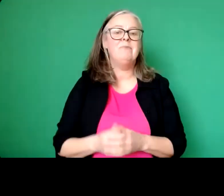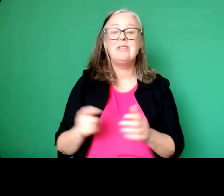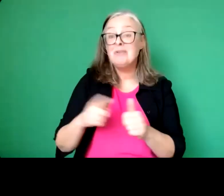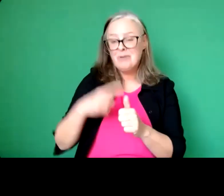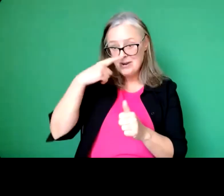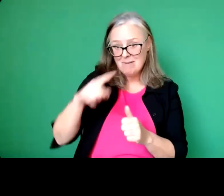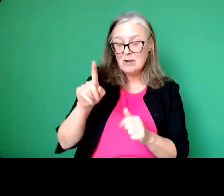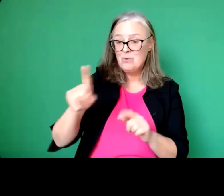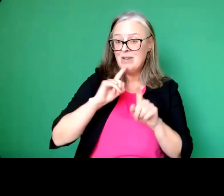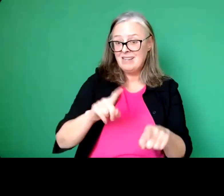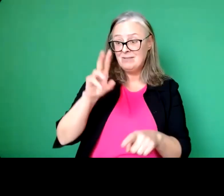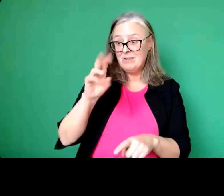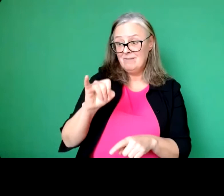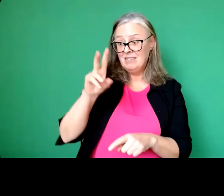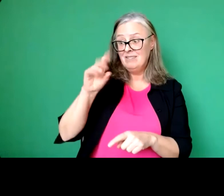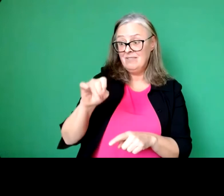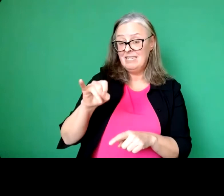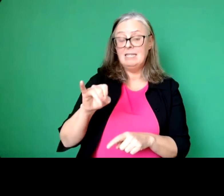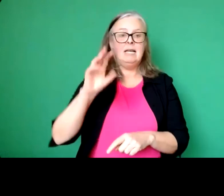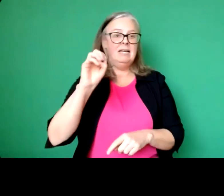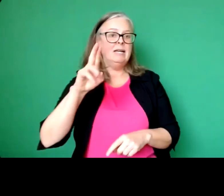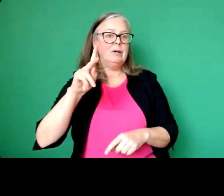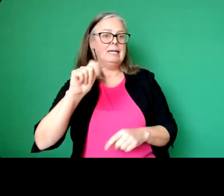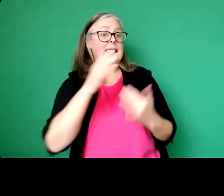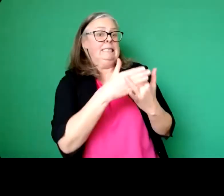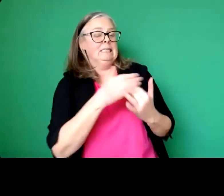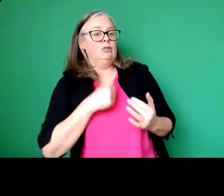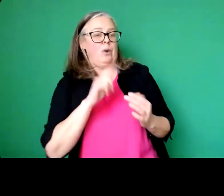just going to jump in here quickly it's erica here phoebe um your camera looks like it's on